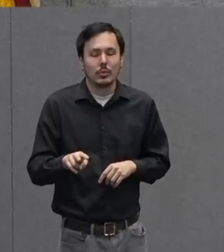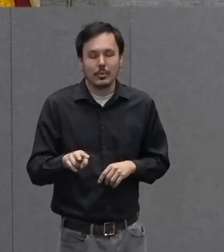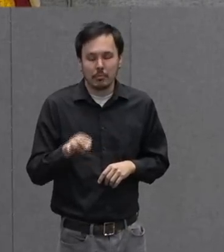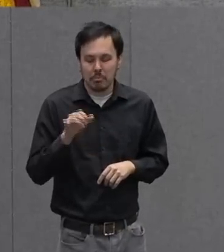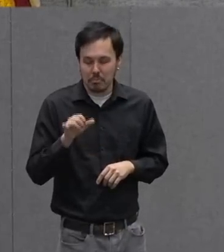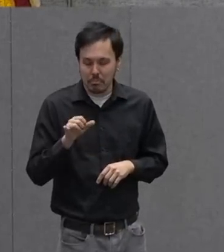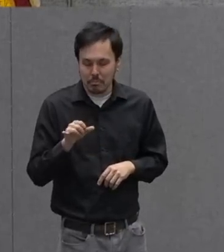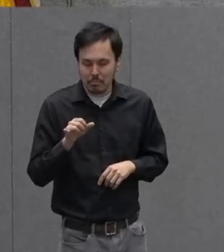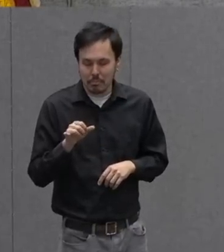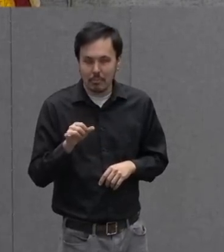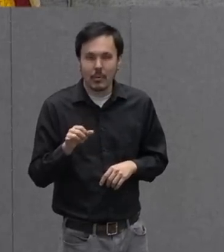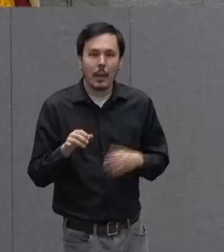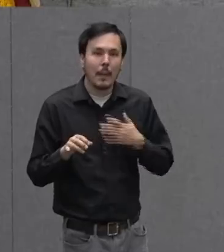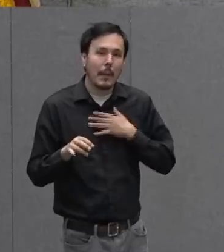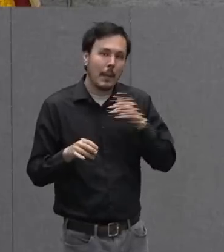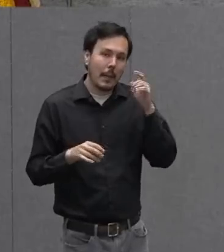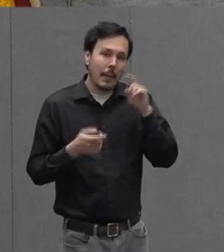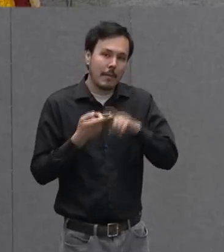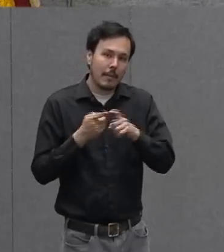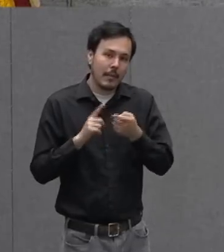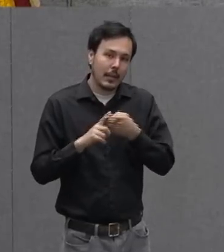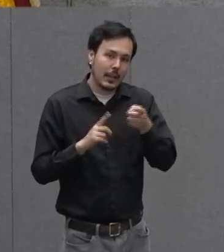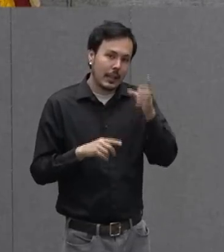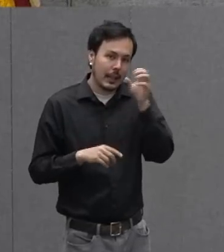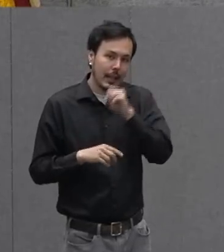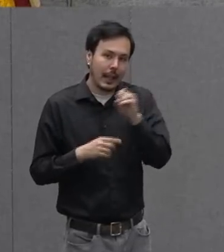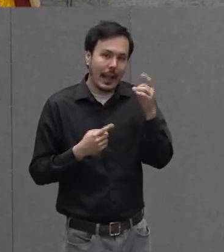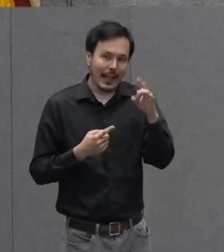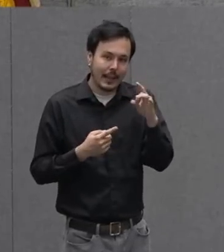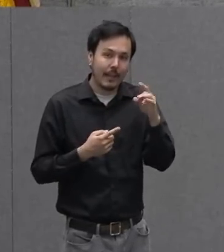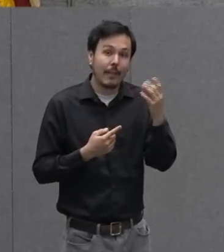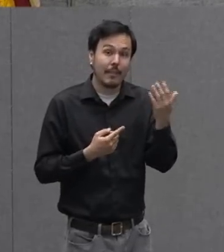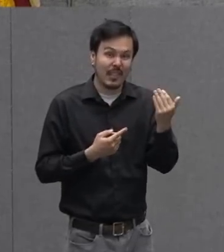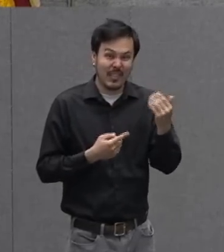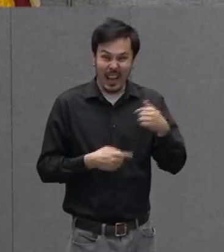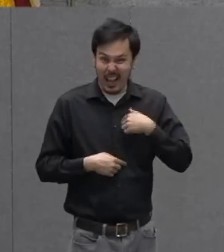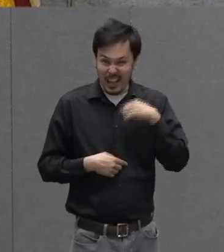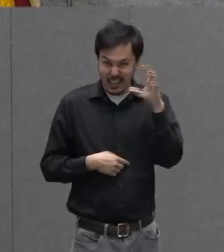So my friends guessed 18, 15, and I guessed 12,